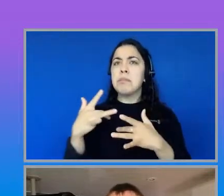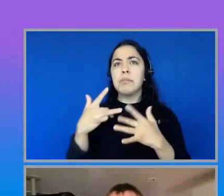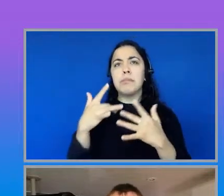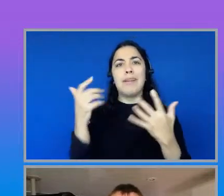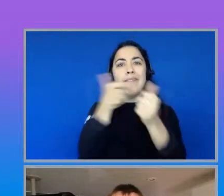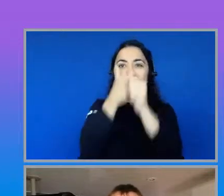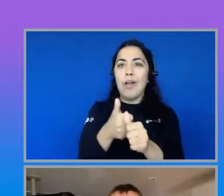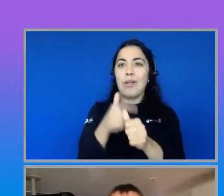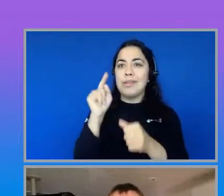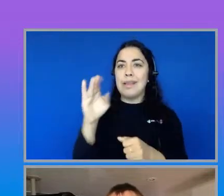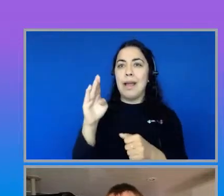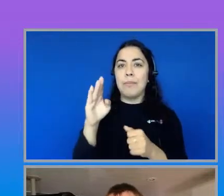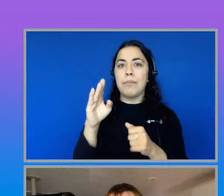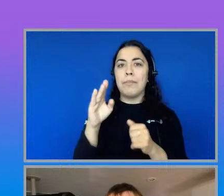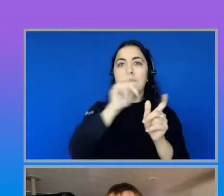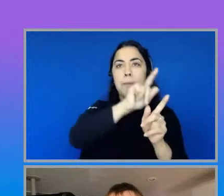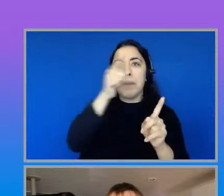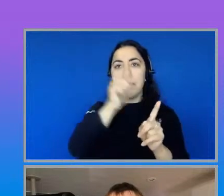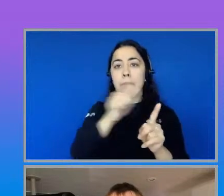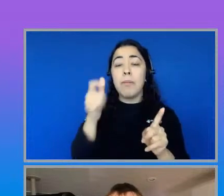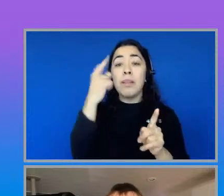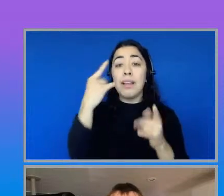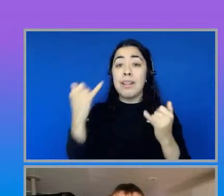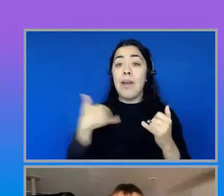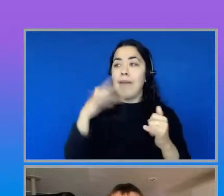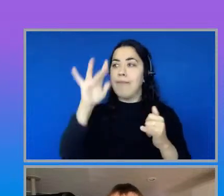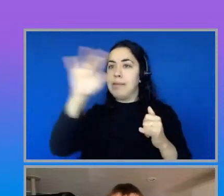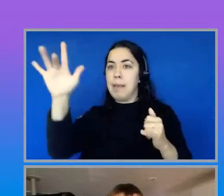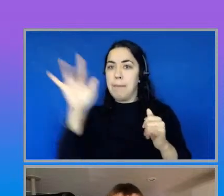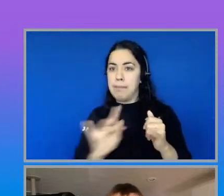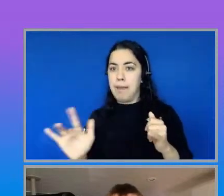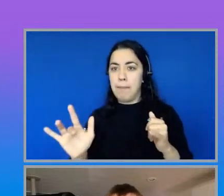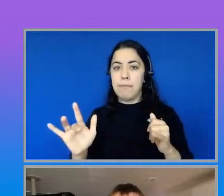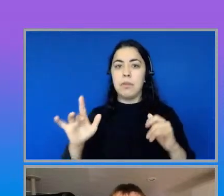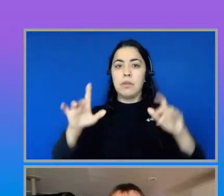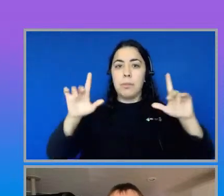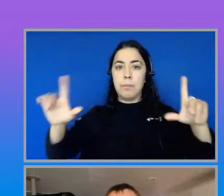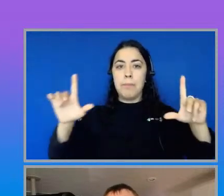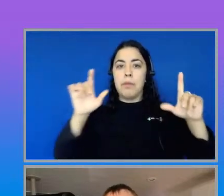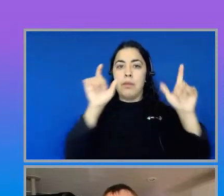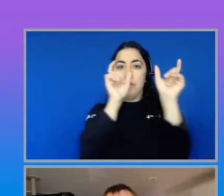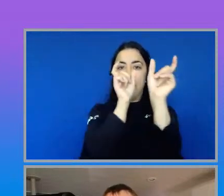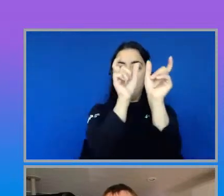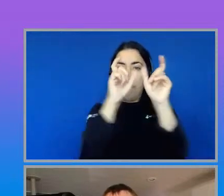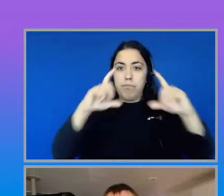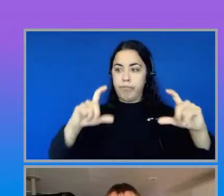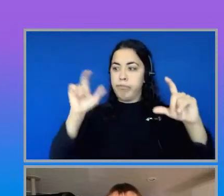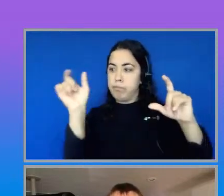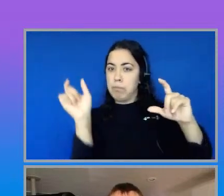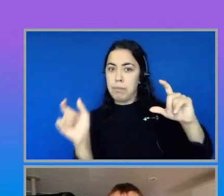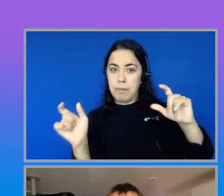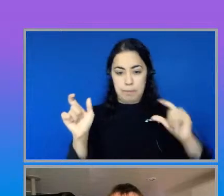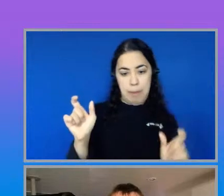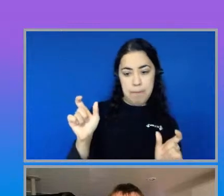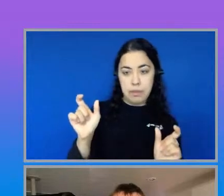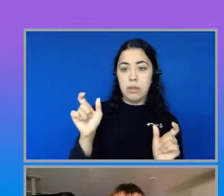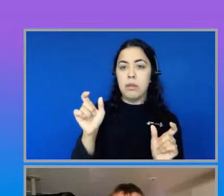the screen there are gaps in the layout, because the one and two